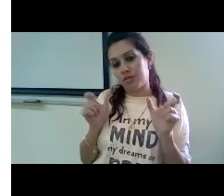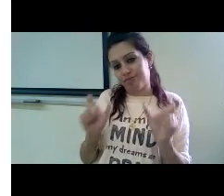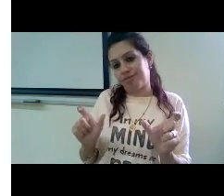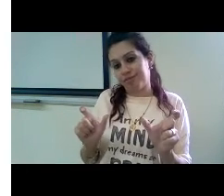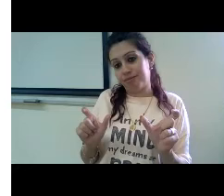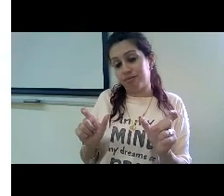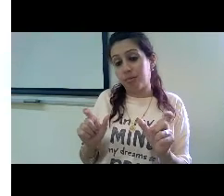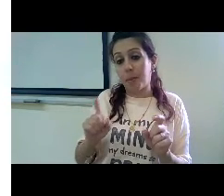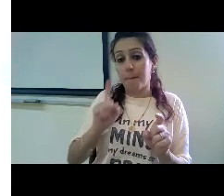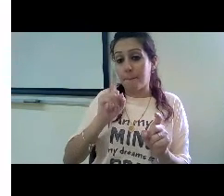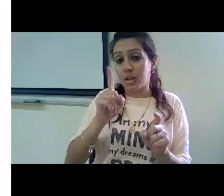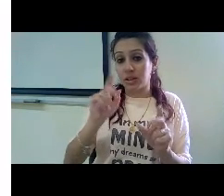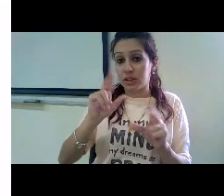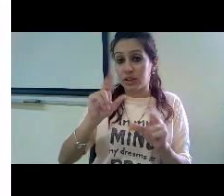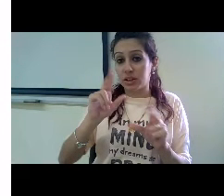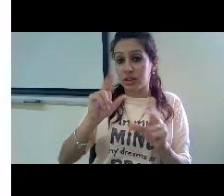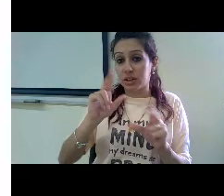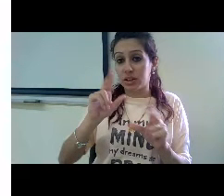According to the UNRC,